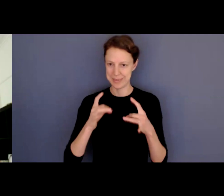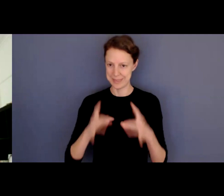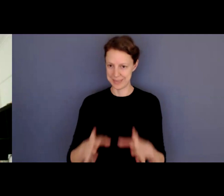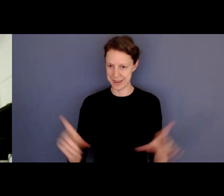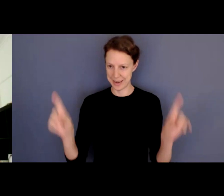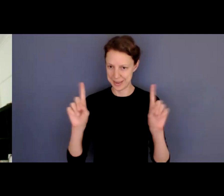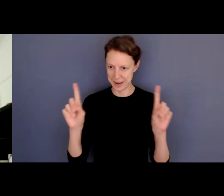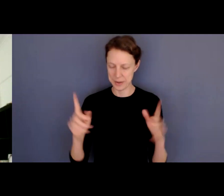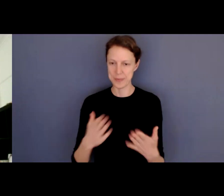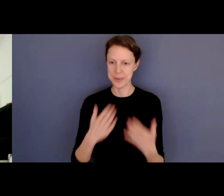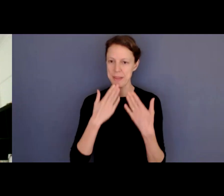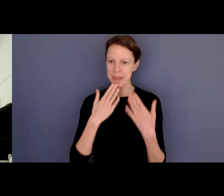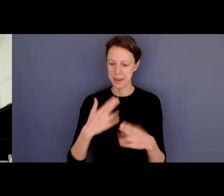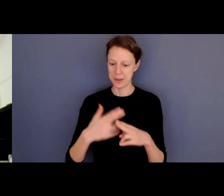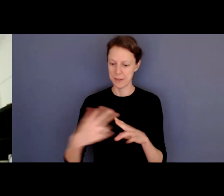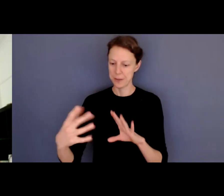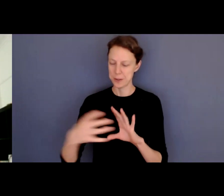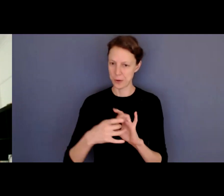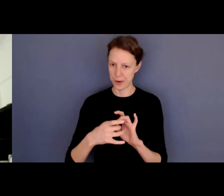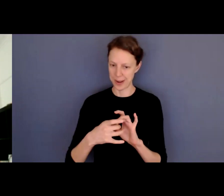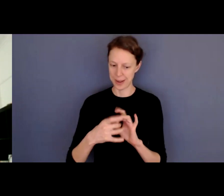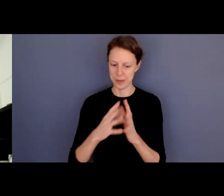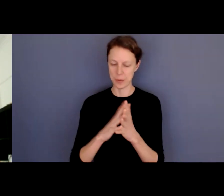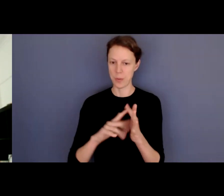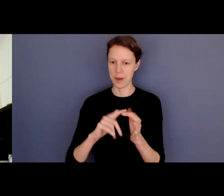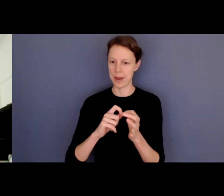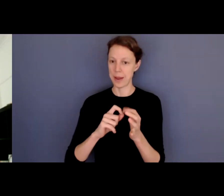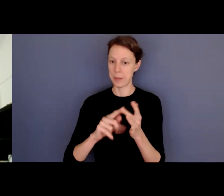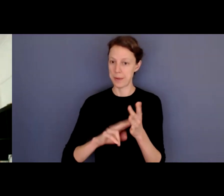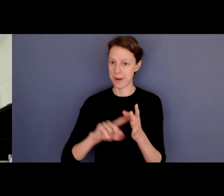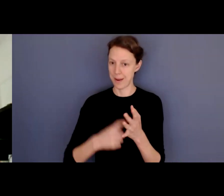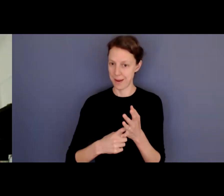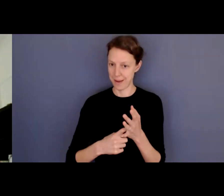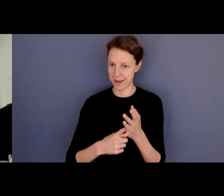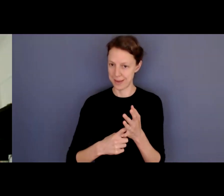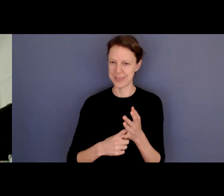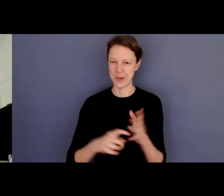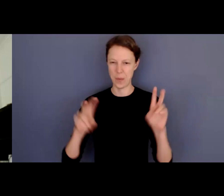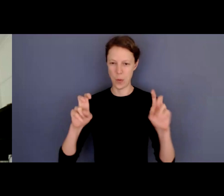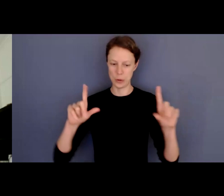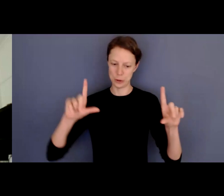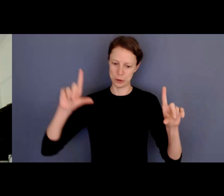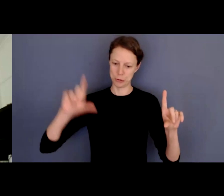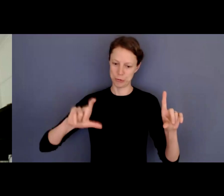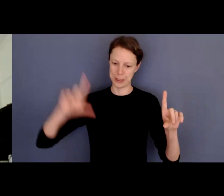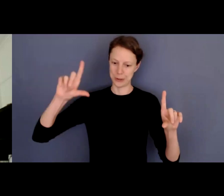Thank you so much for joining us for our webinar today. 'Screenshot this! using social media for legal education.' My